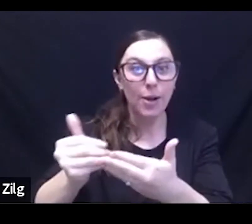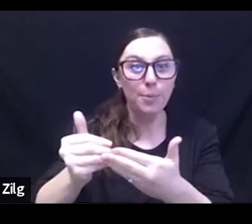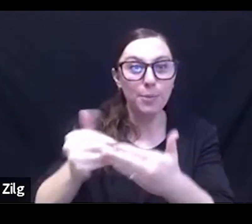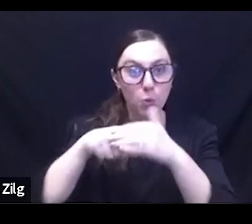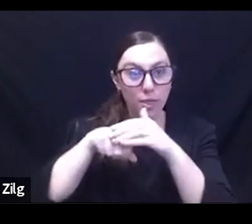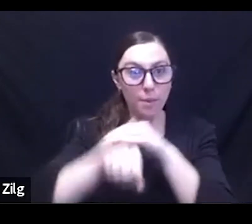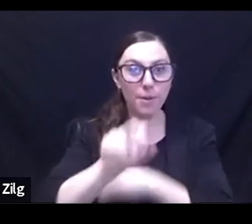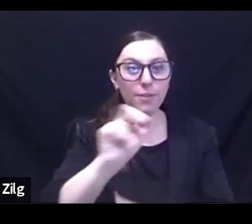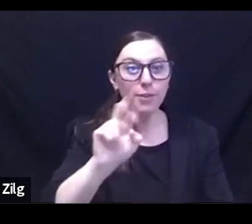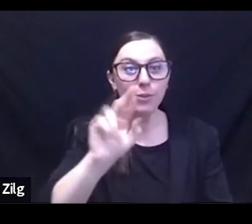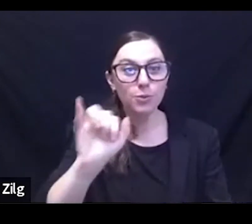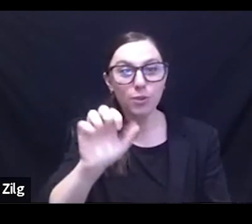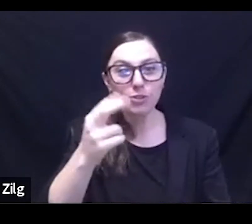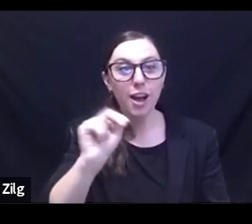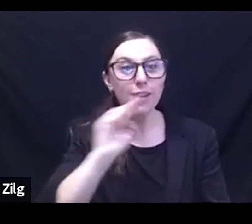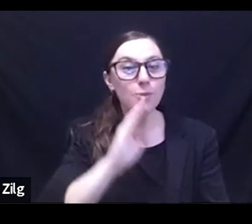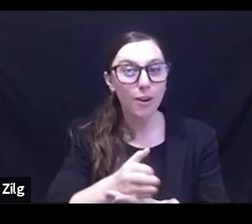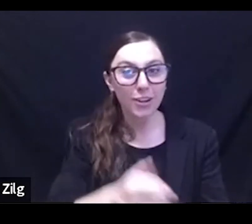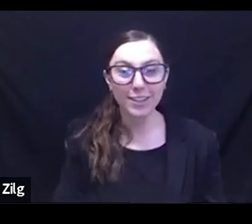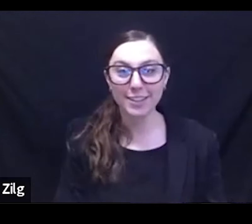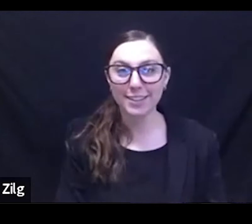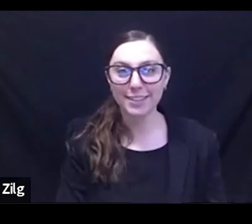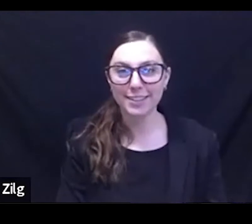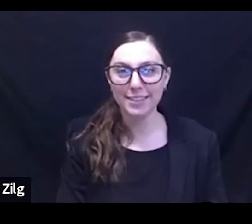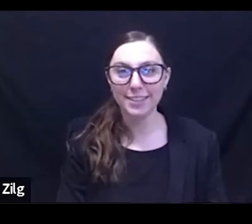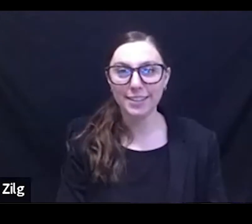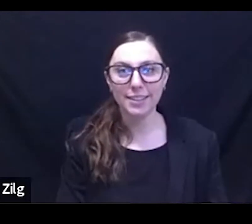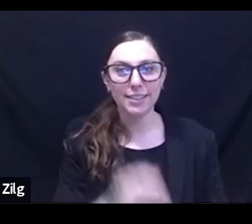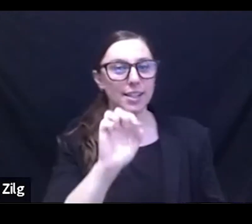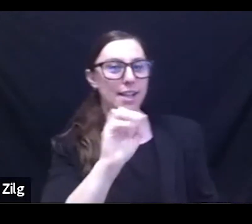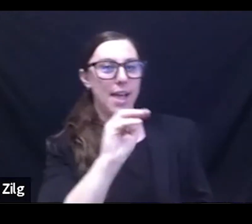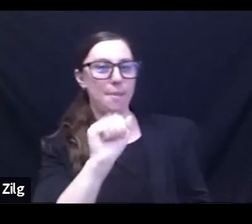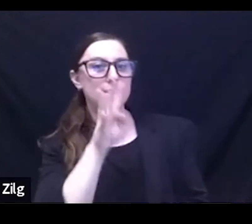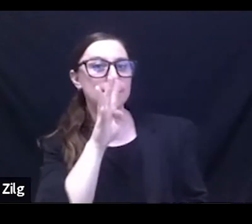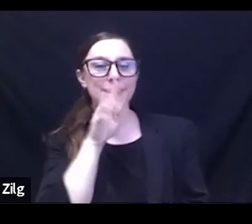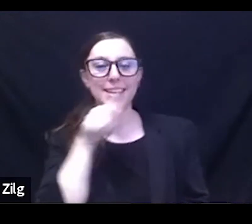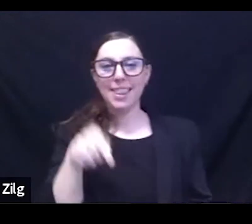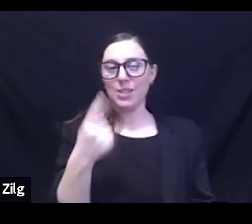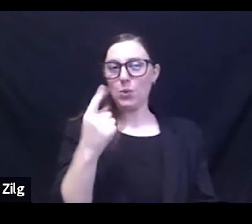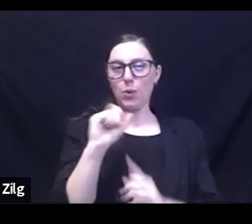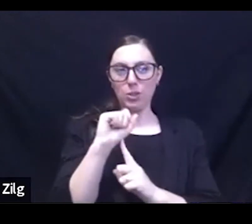Noorjahan's daughter. Emma: This is one situation where I think I